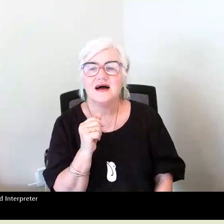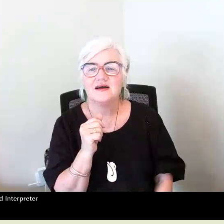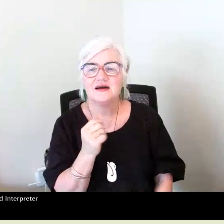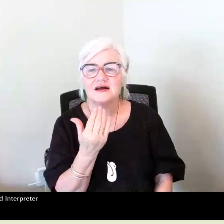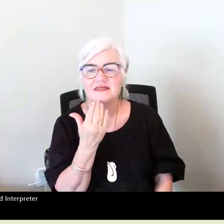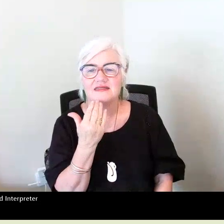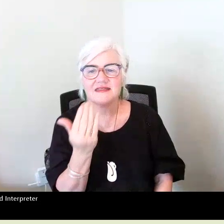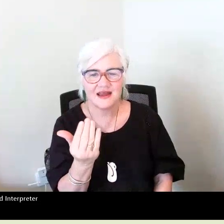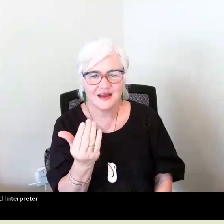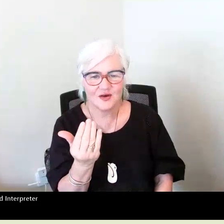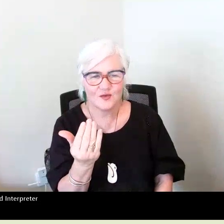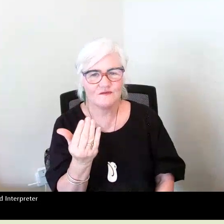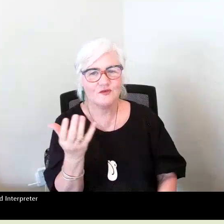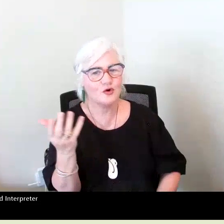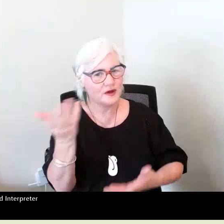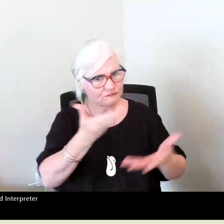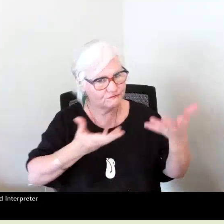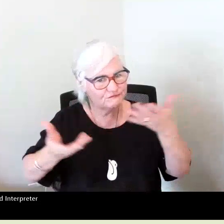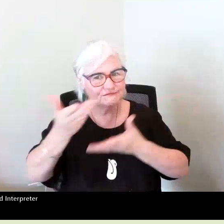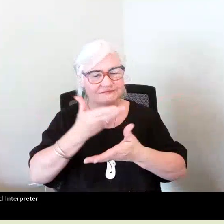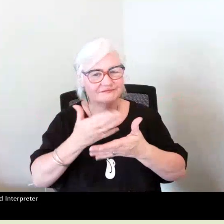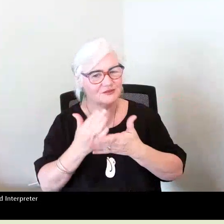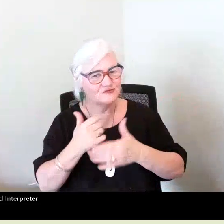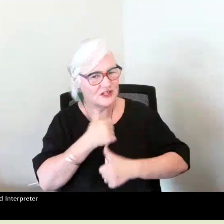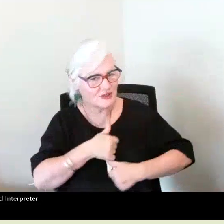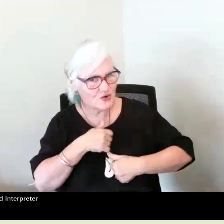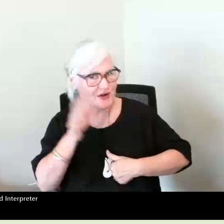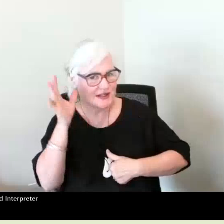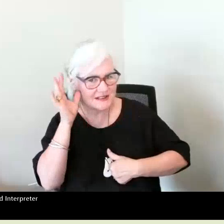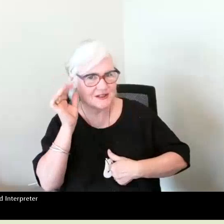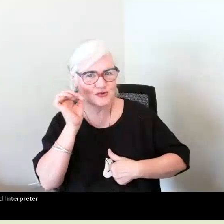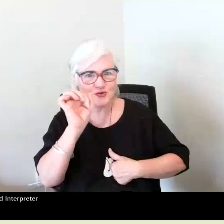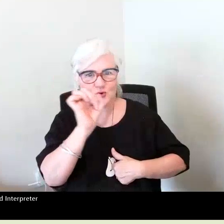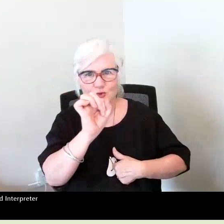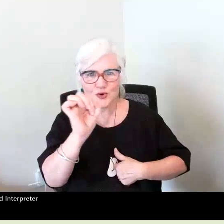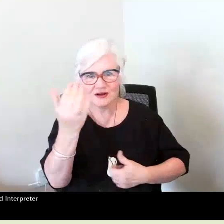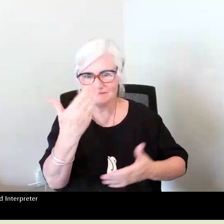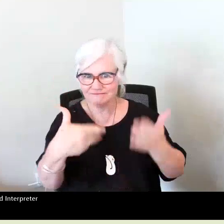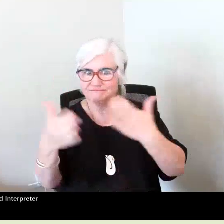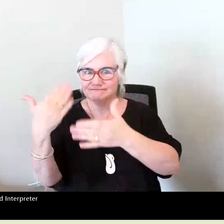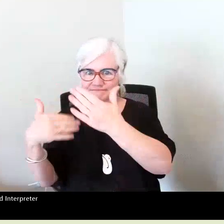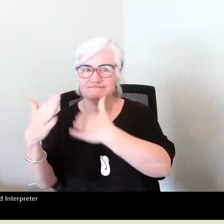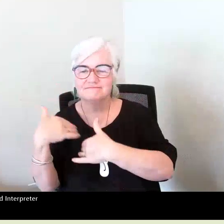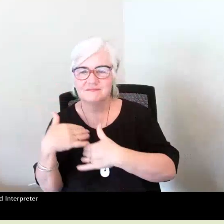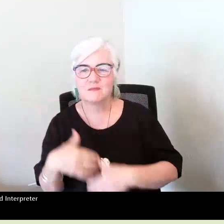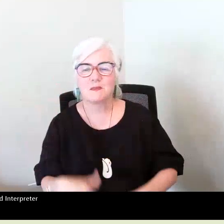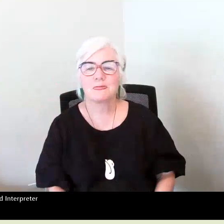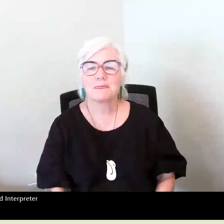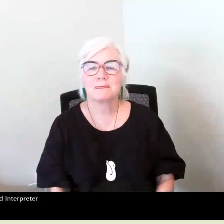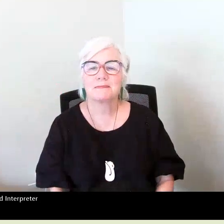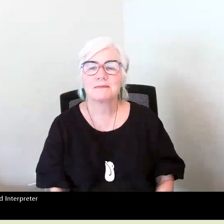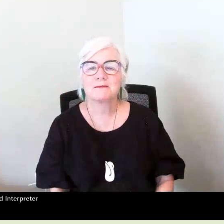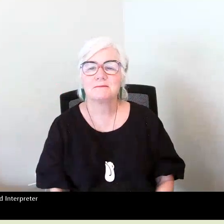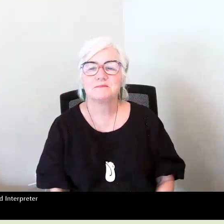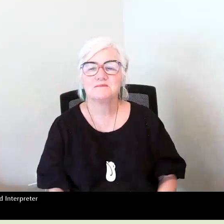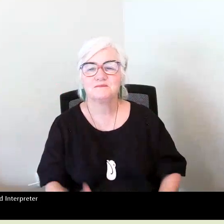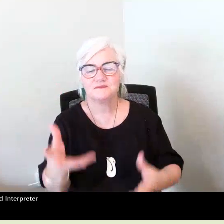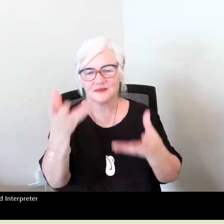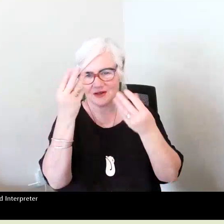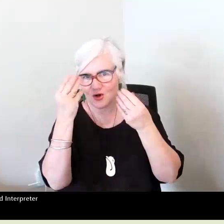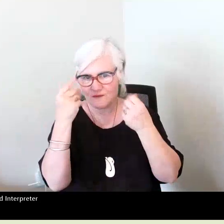for the kōrero, I really enjoyed listening to your kōrero and learning from your mahi.